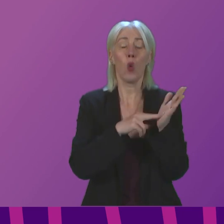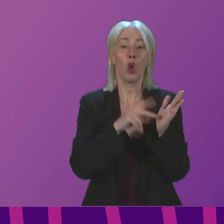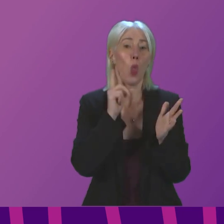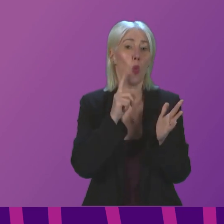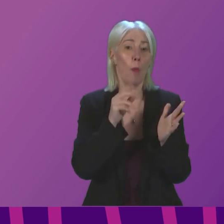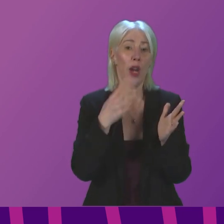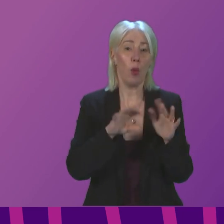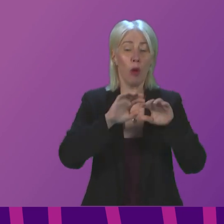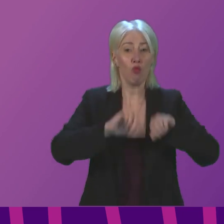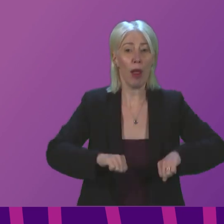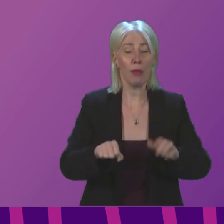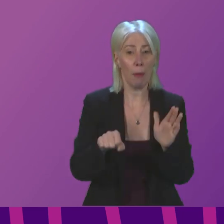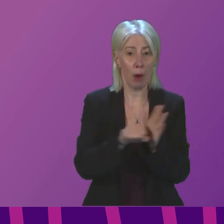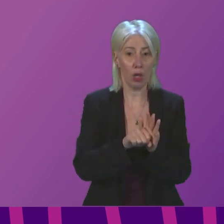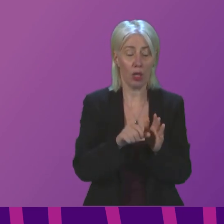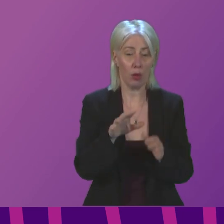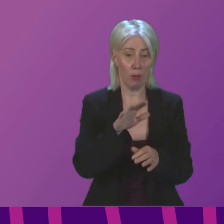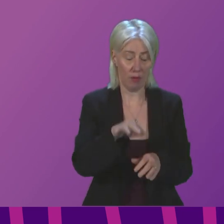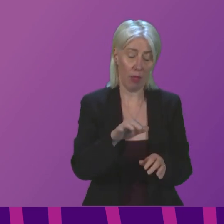and friends. Absolutely nothing, including nothing that I or anybody else in the chamber